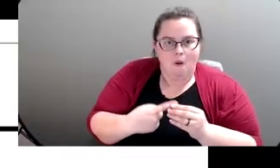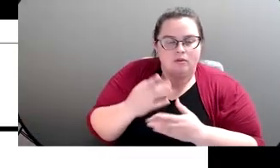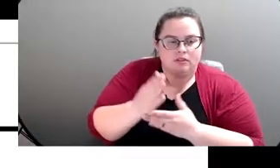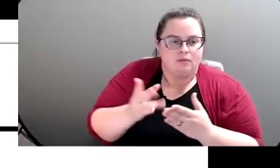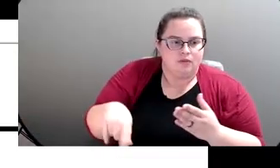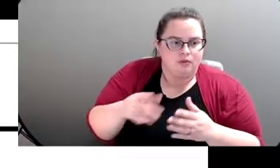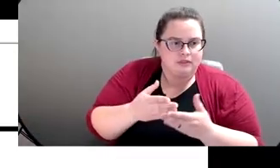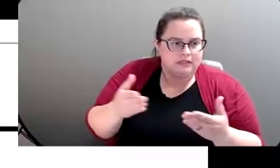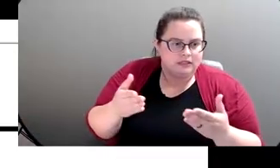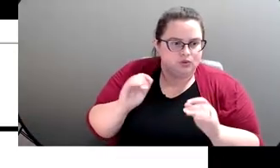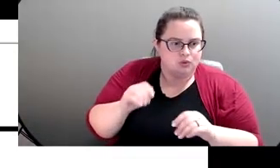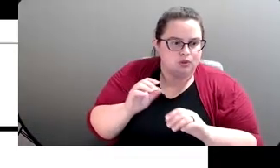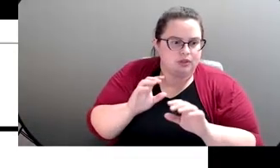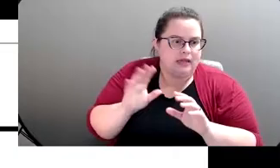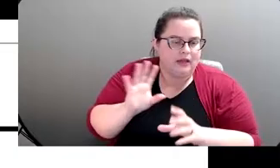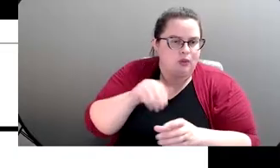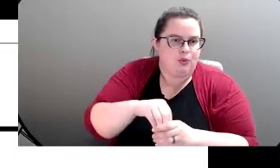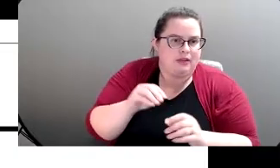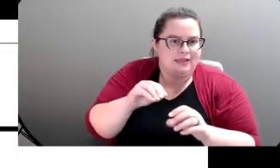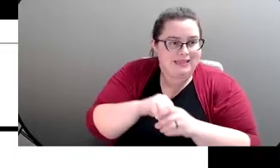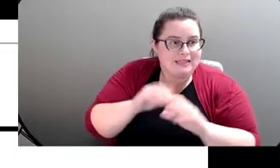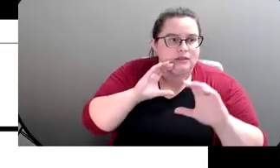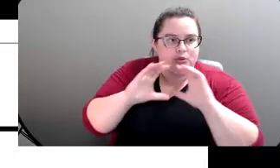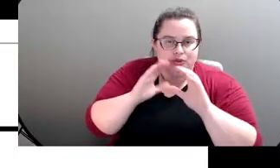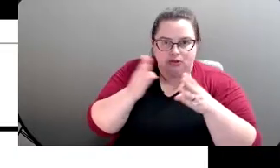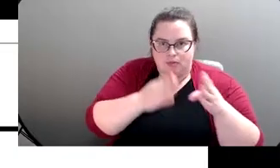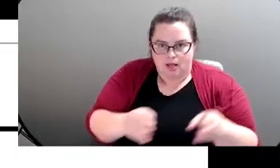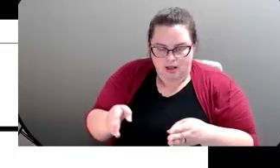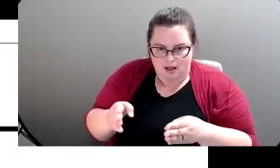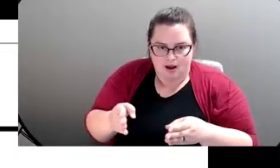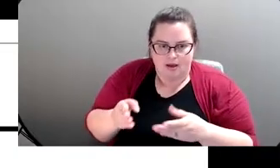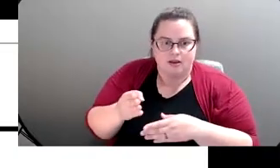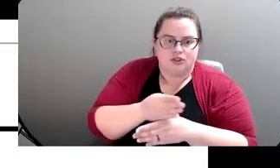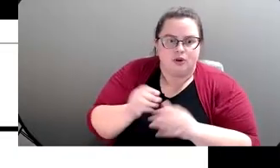that you could include in a communication plan and, share it with your group.